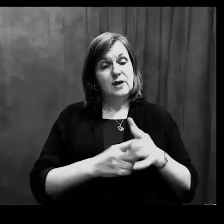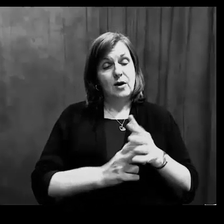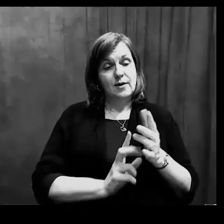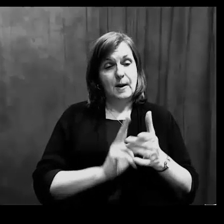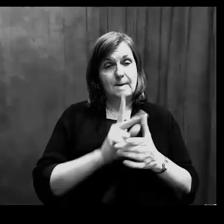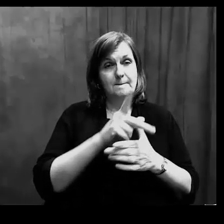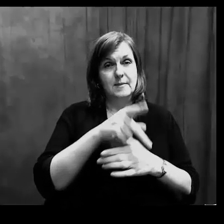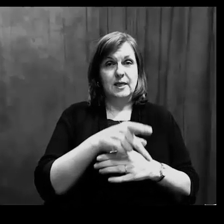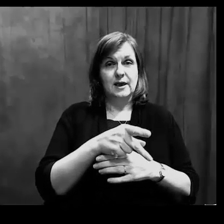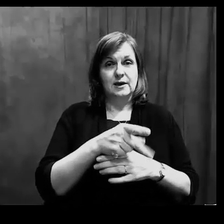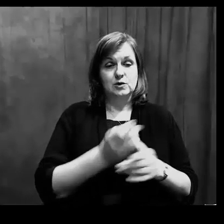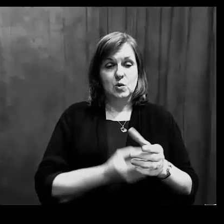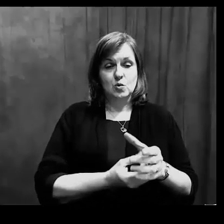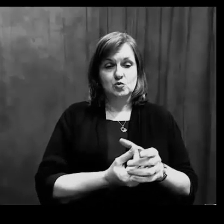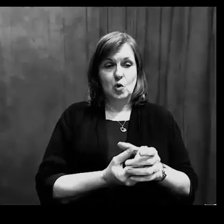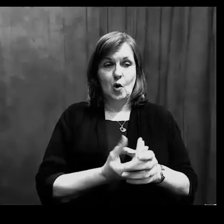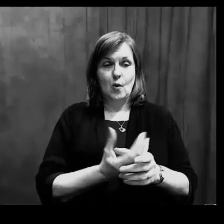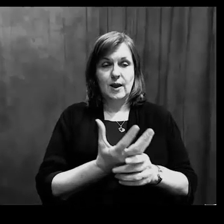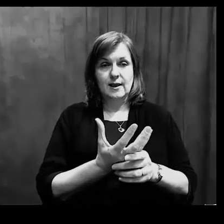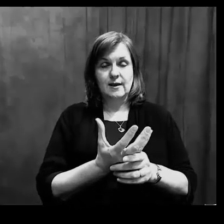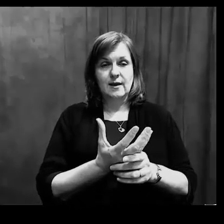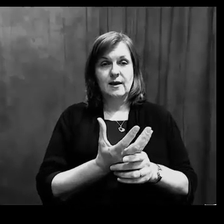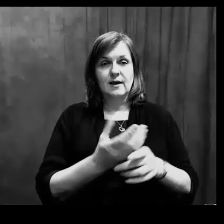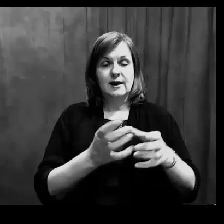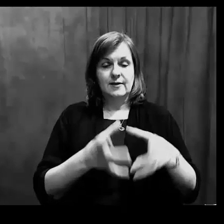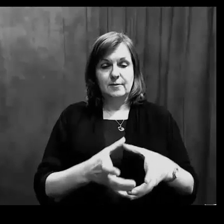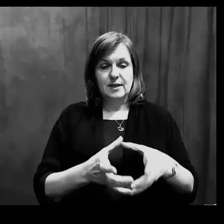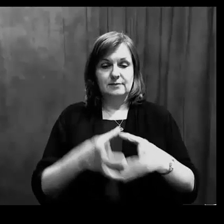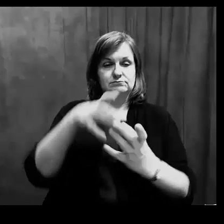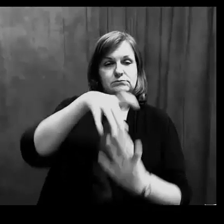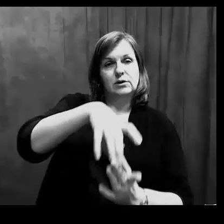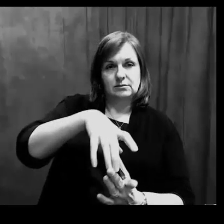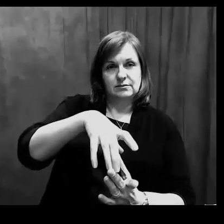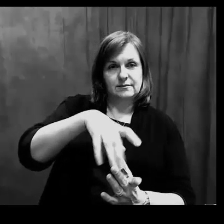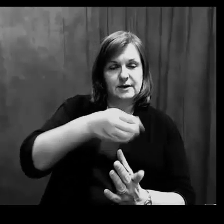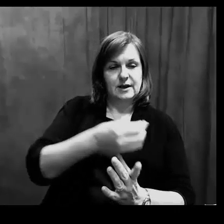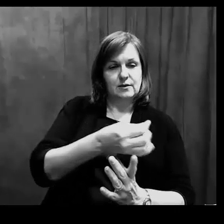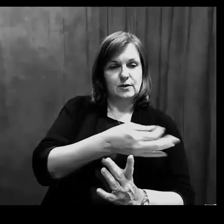people who have started plants in their pots lying on their side in the plant will actually turn